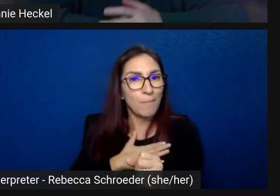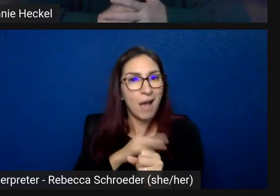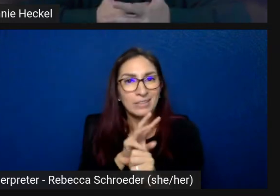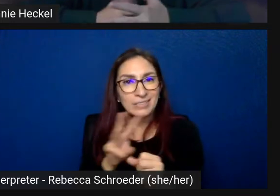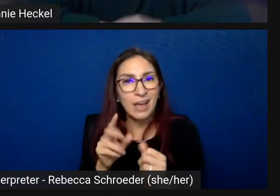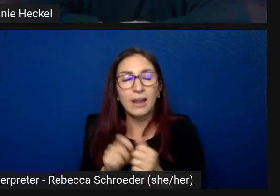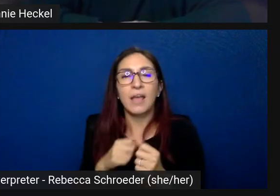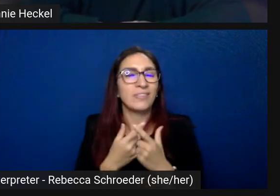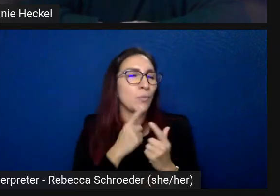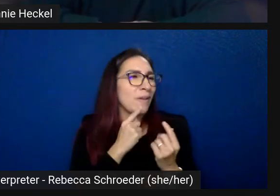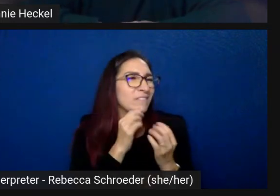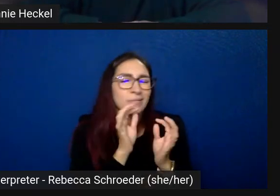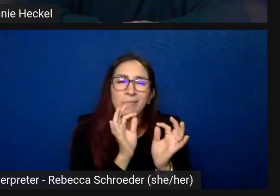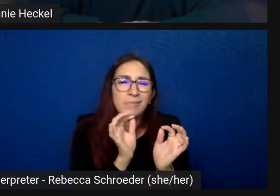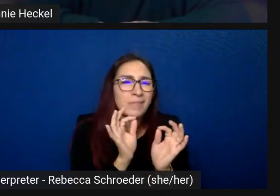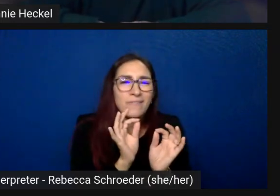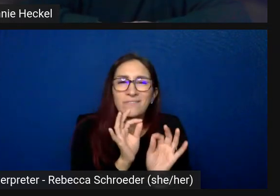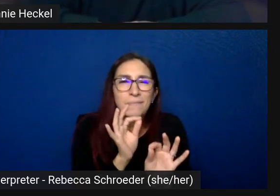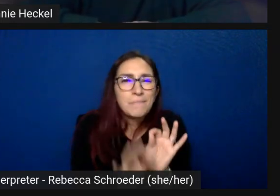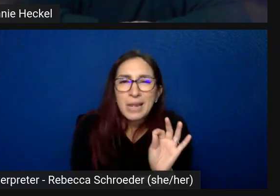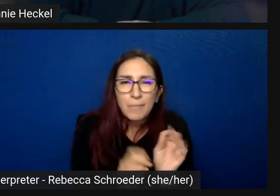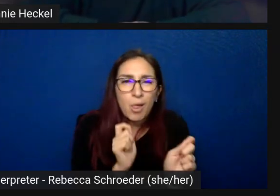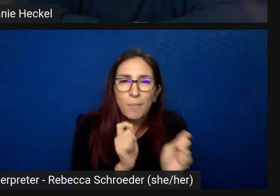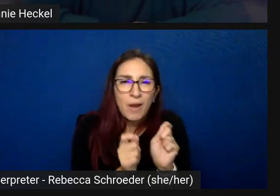because they've already made them accessible.